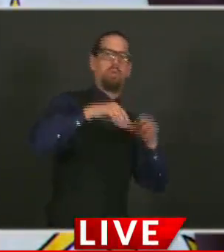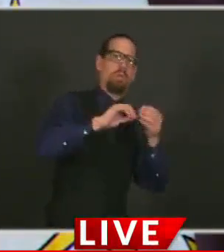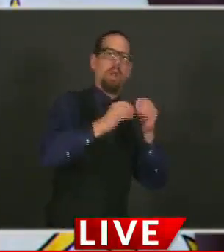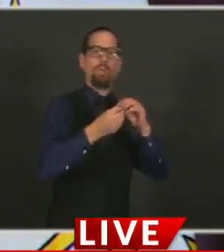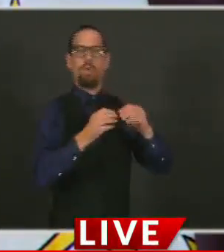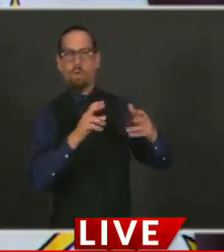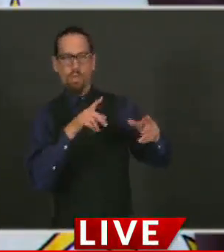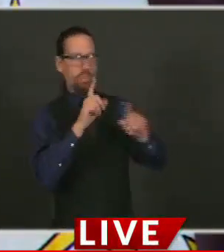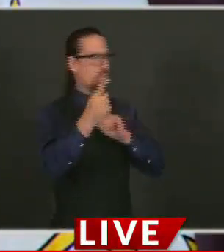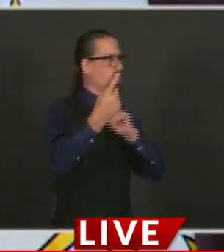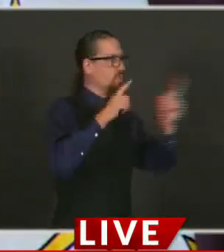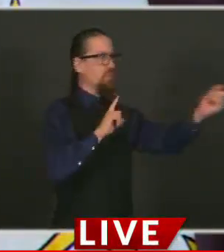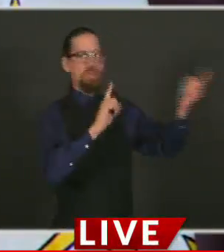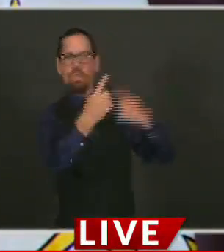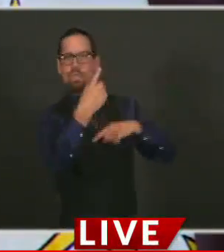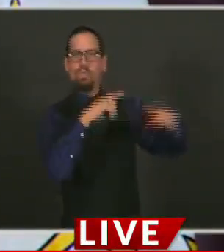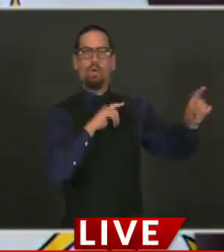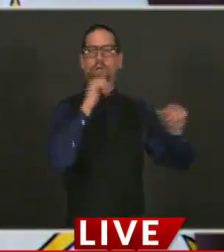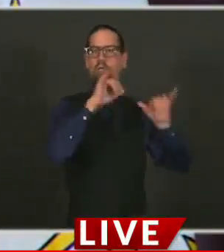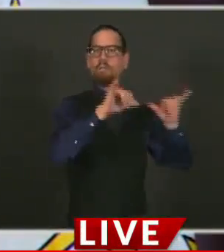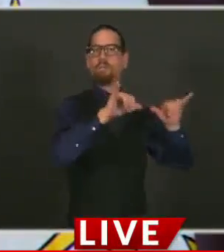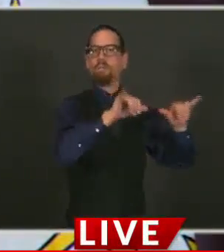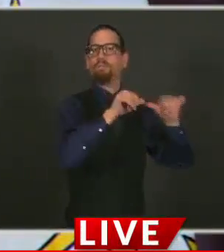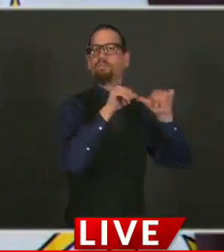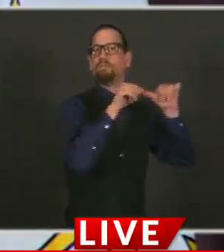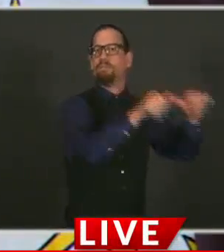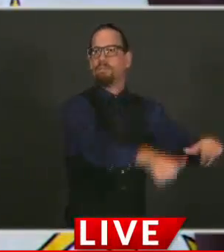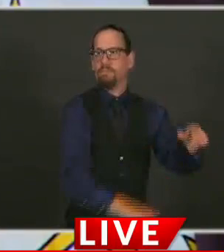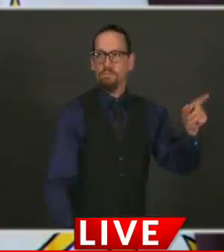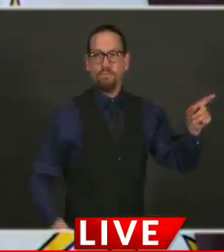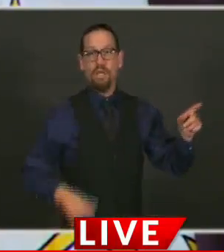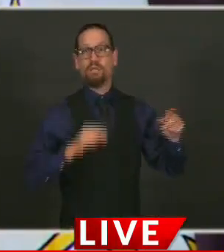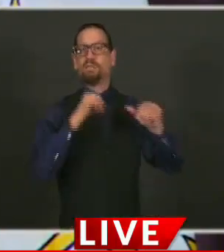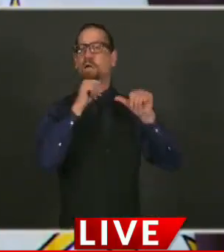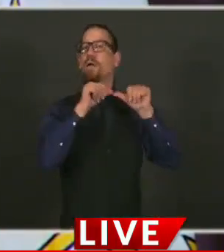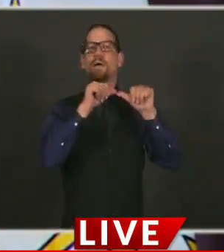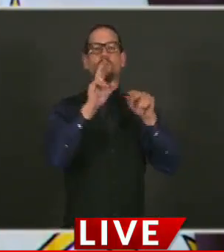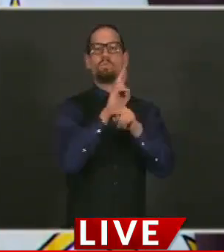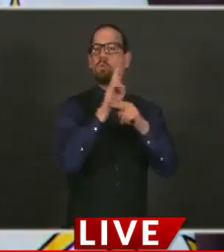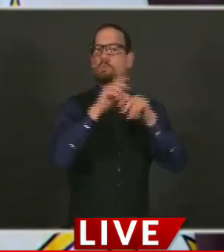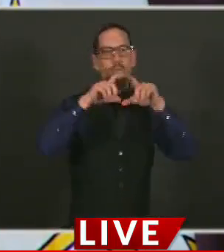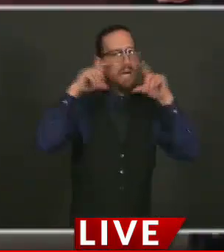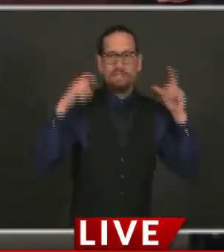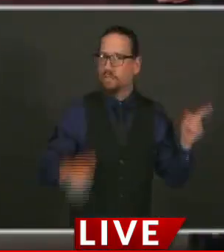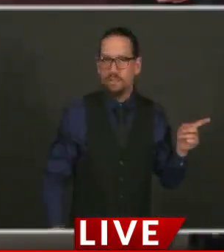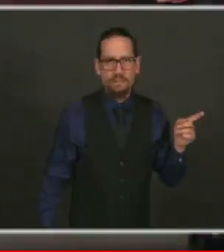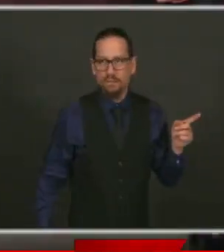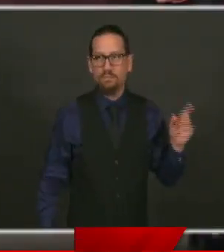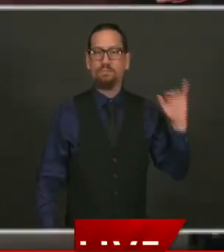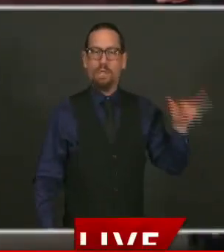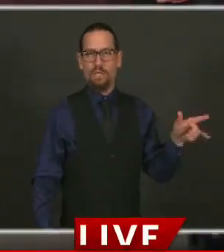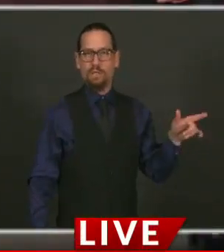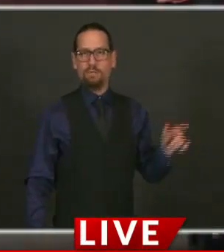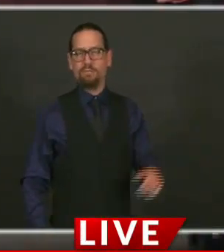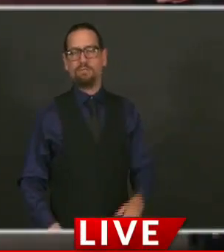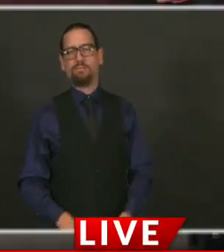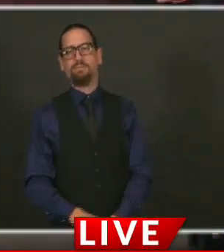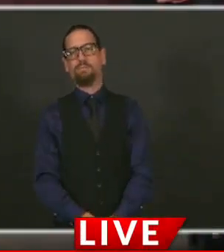I'S. INDOORS, INCONSISTENT, AND NOT BEING ABLE TO MAINTAIN MASK WEARING.